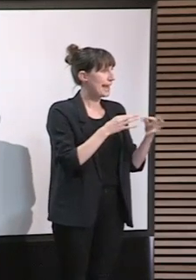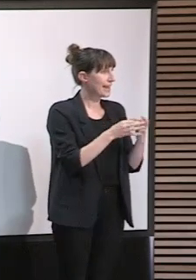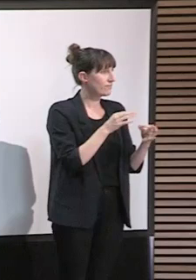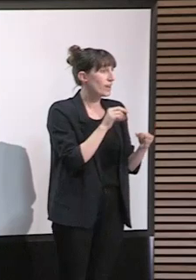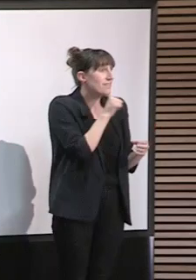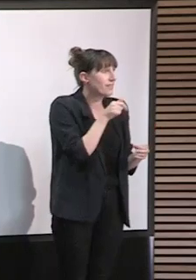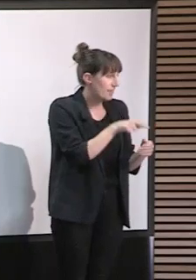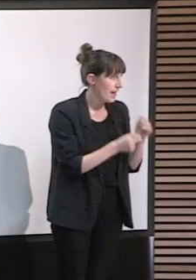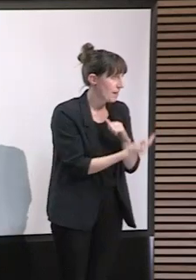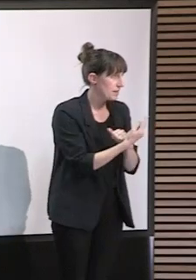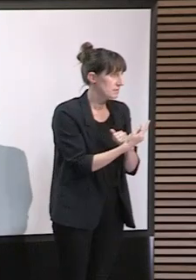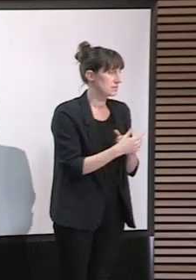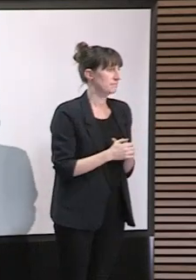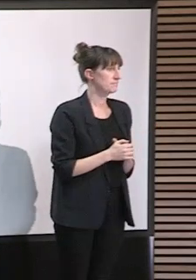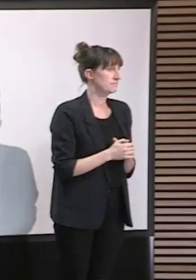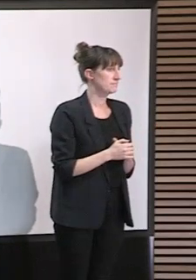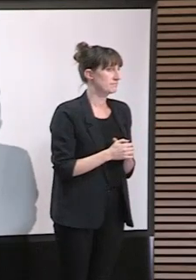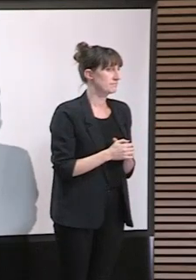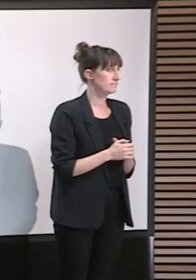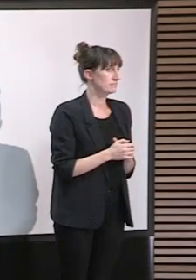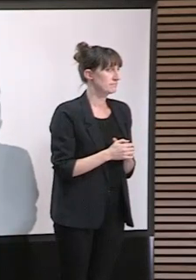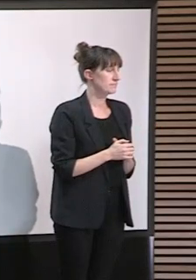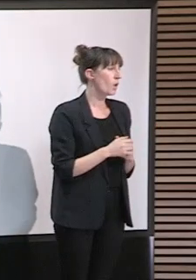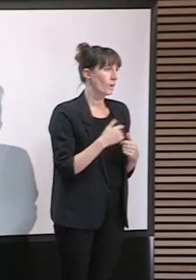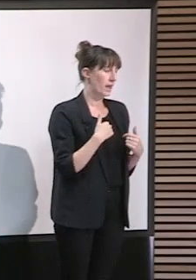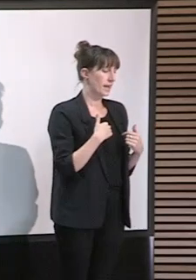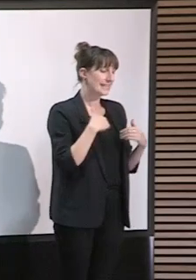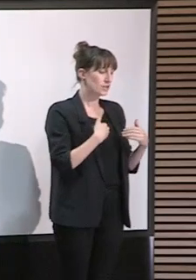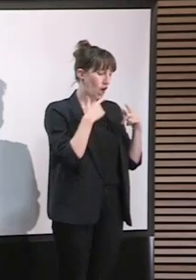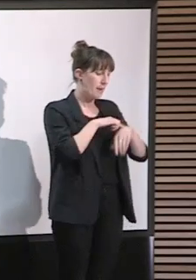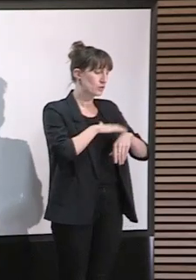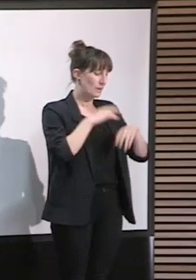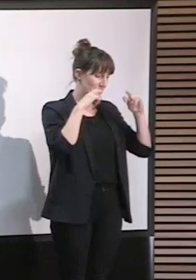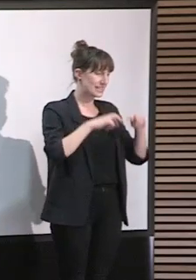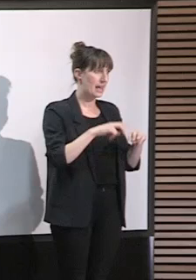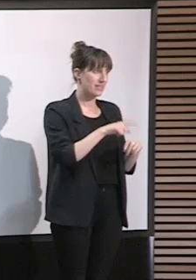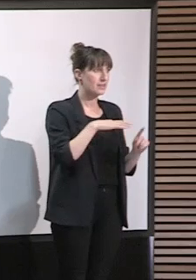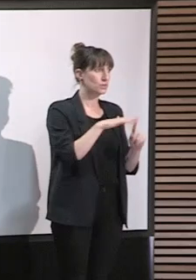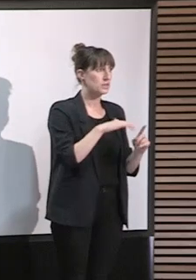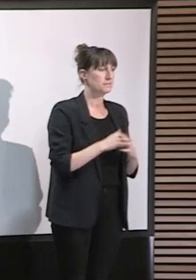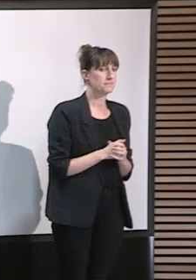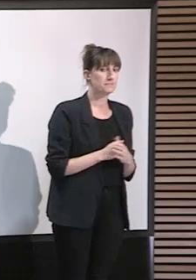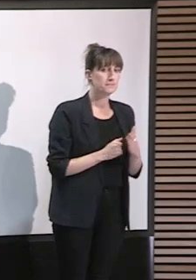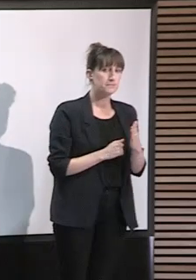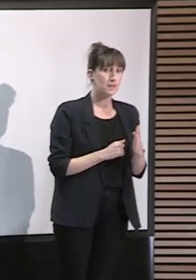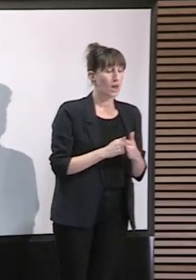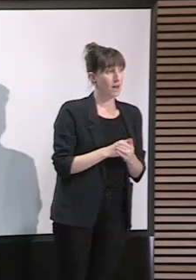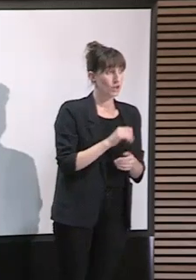assurances at the time that there were contingency plans in place should any such events happen in the future.